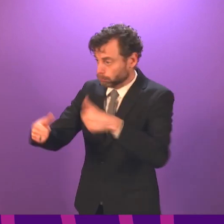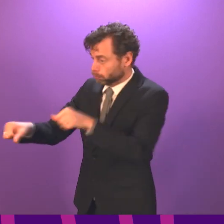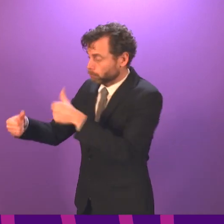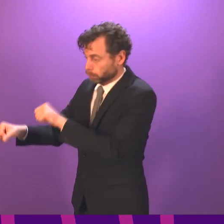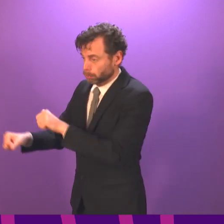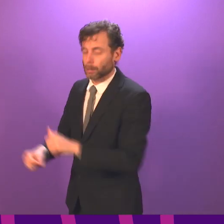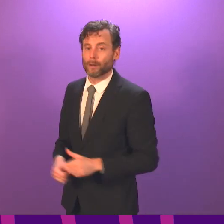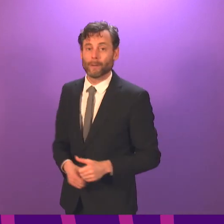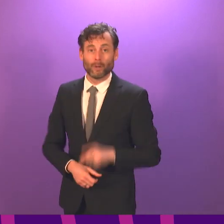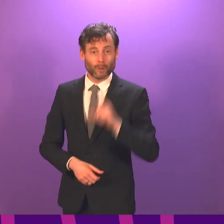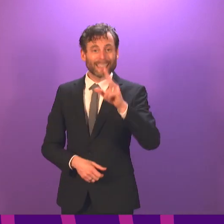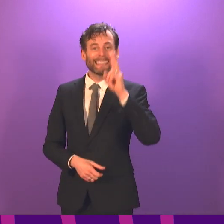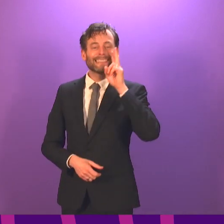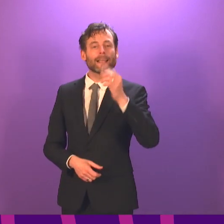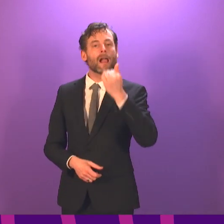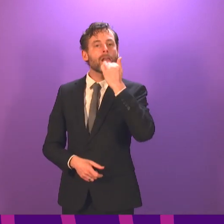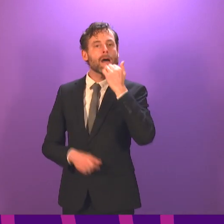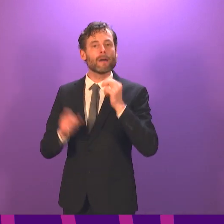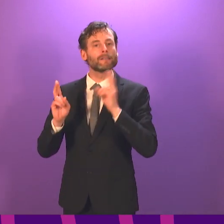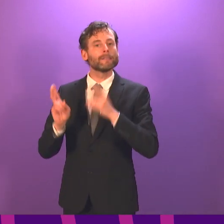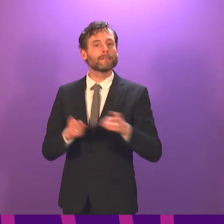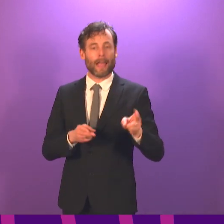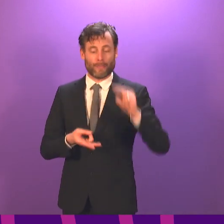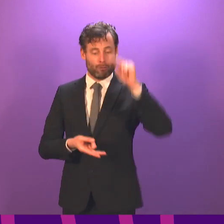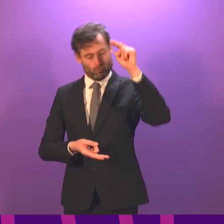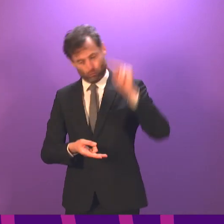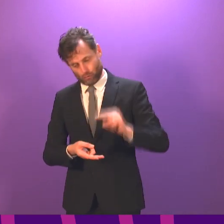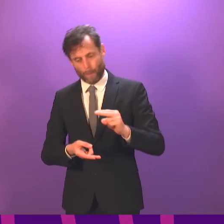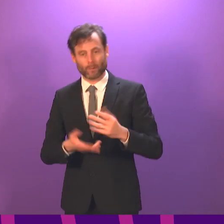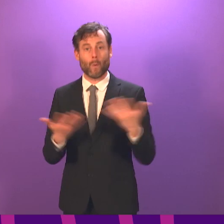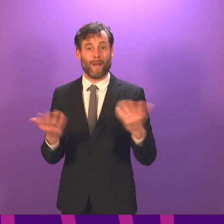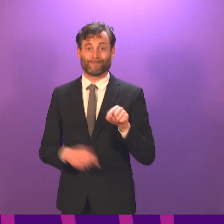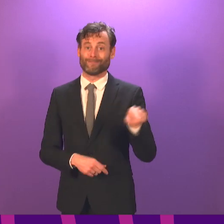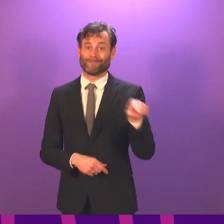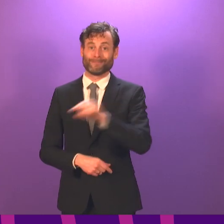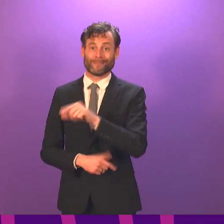sharpest falls in mortality due to Covid have been in care homes as the vaccine starts to